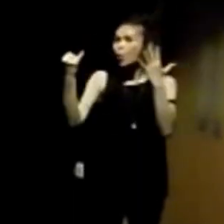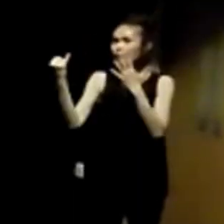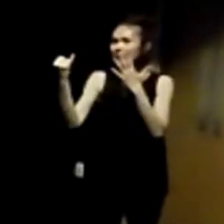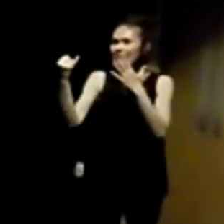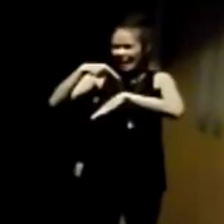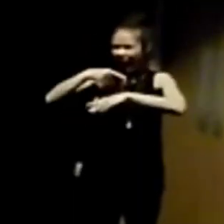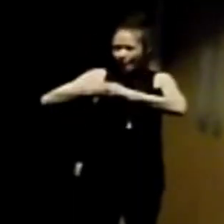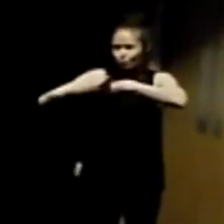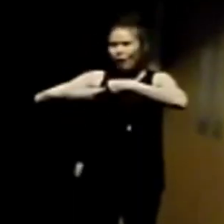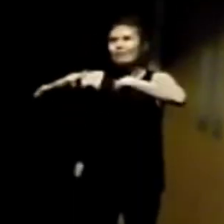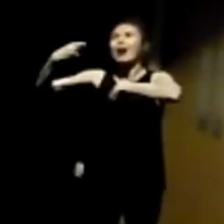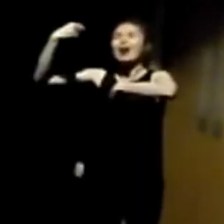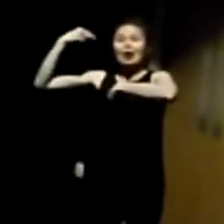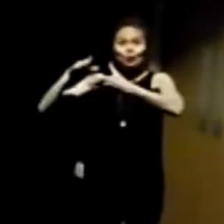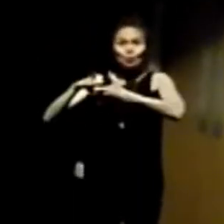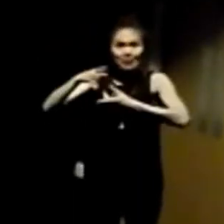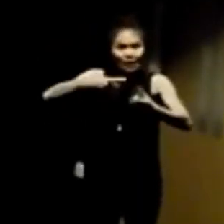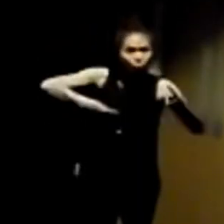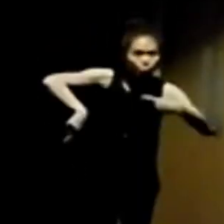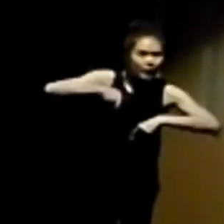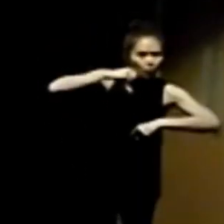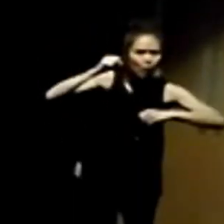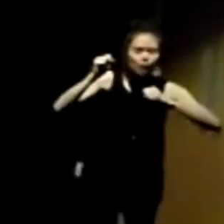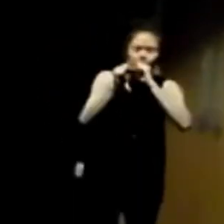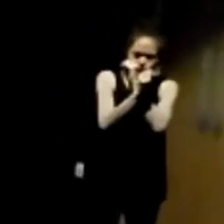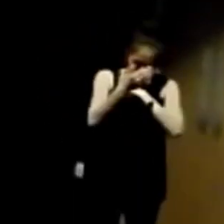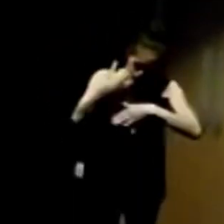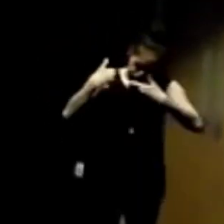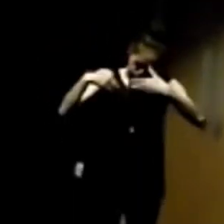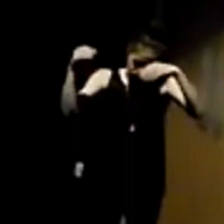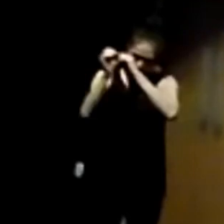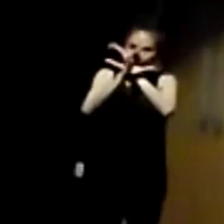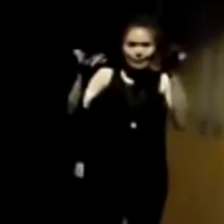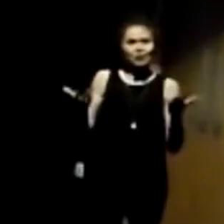to watch King Lear performed for the very first time, in front of King James.